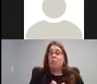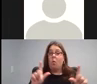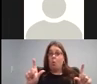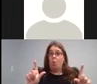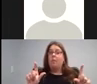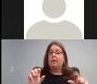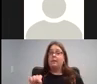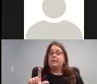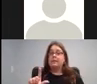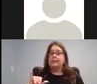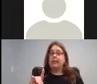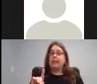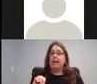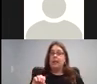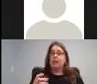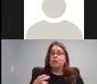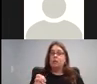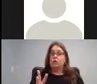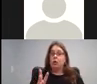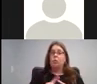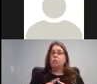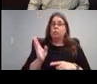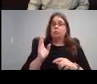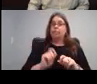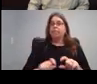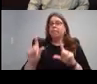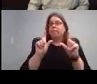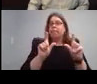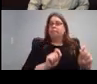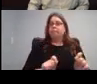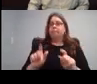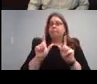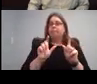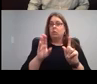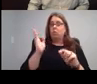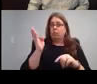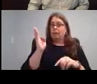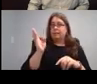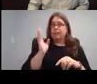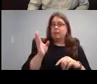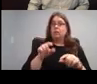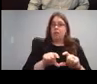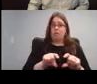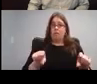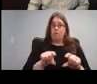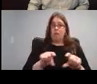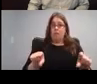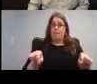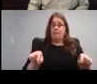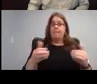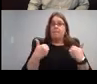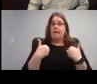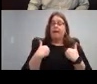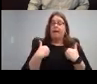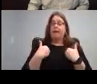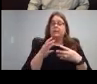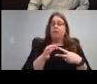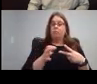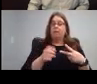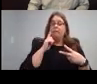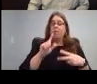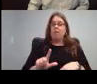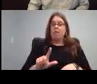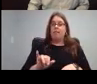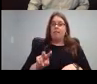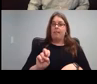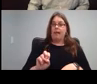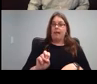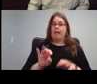Down here at the bottom it actually has this option for live captions and it picks up -- here I'm going to click it.